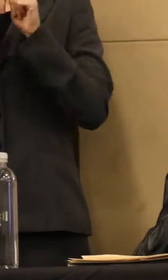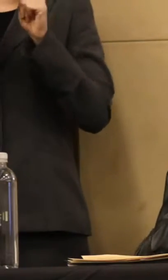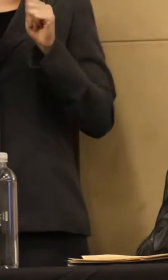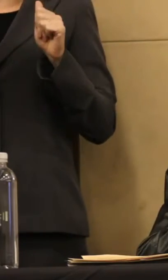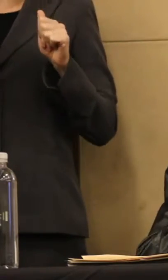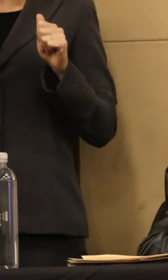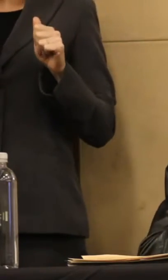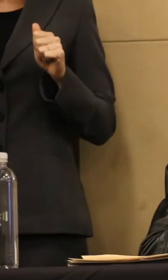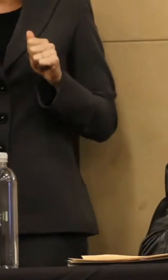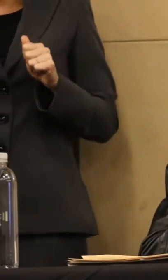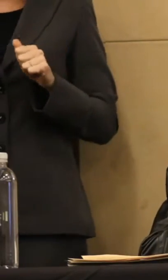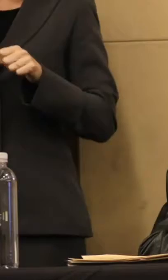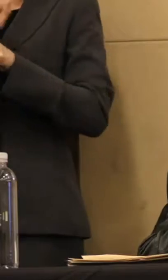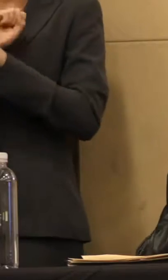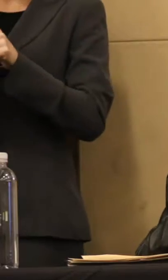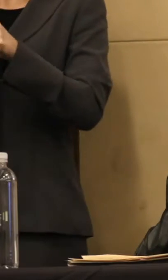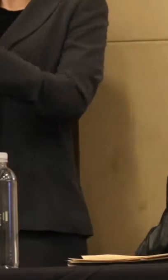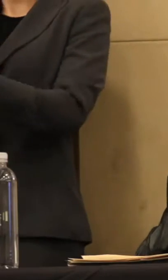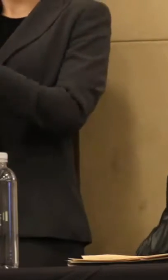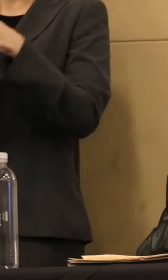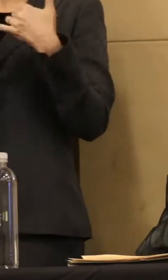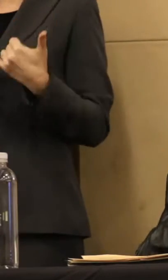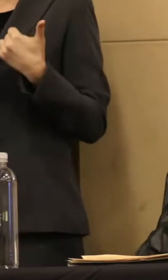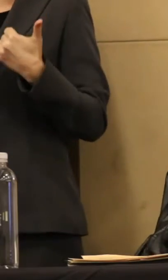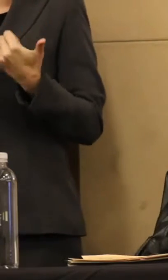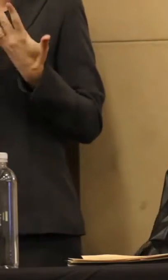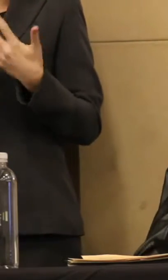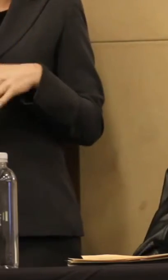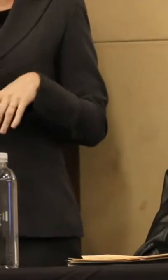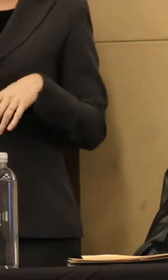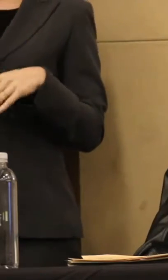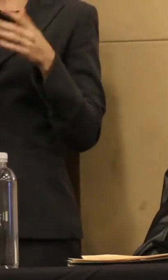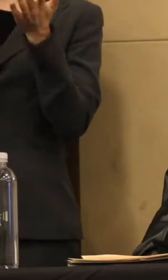I was looking up some entertainment industry statistics.